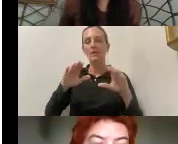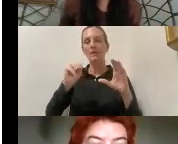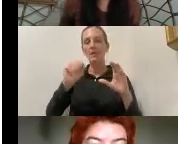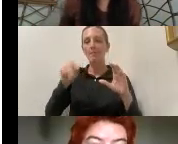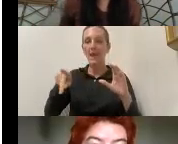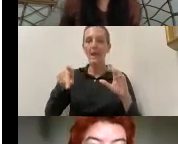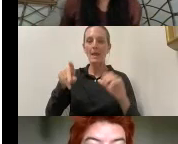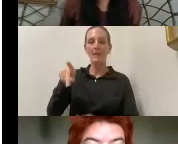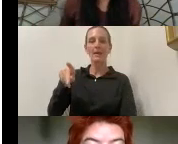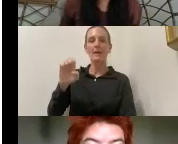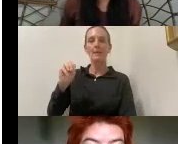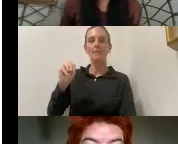and Whistler, BC.